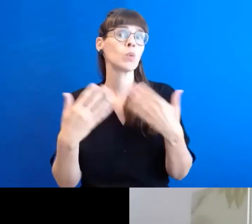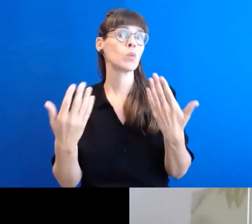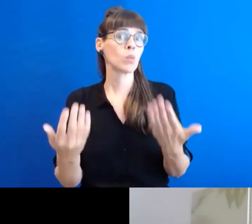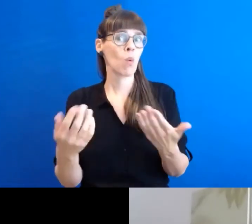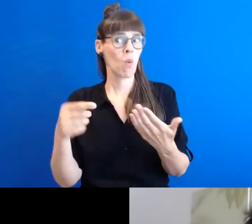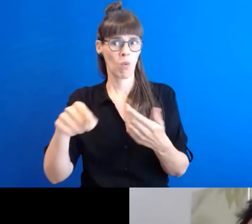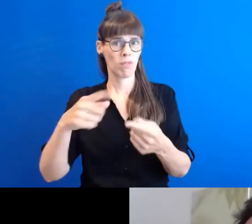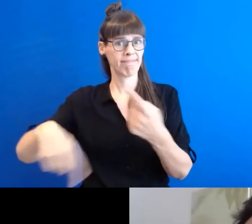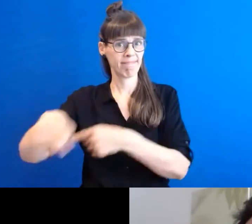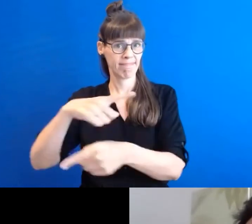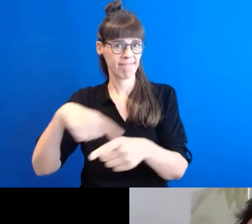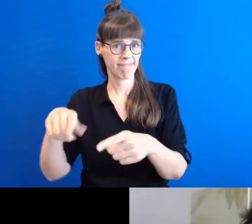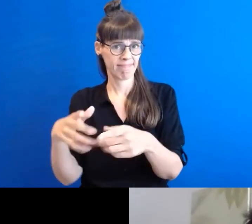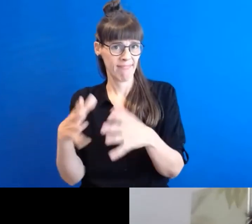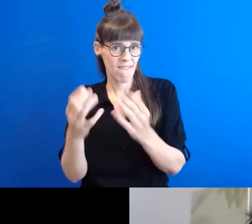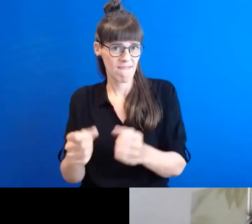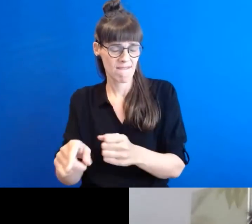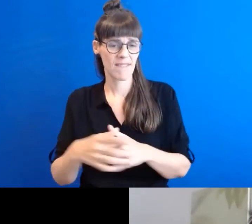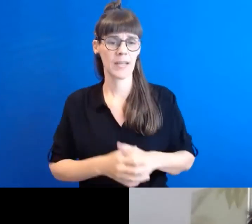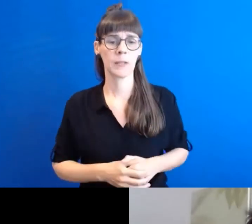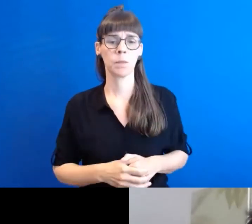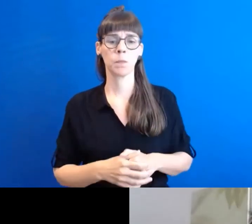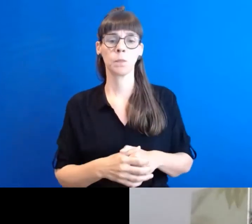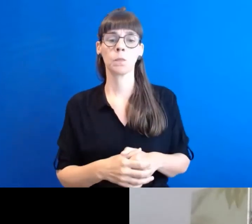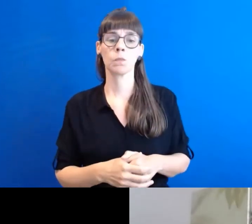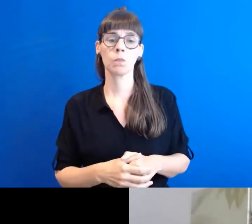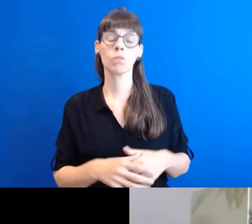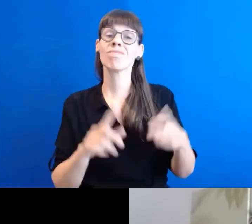ly reported by our operations. They are still among the root causes